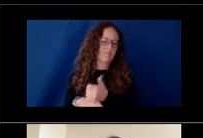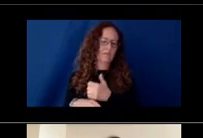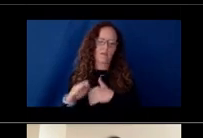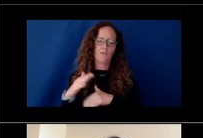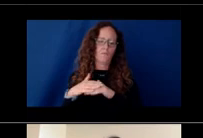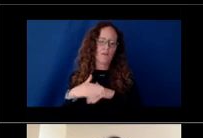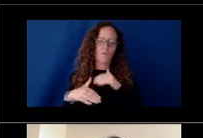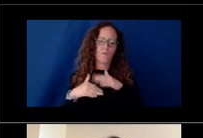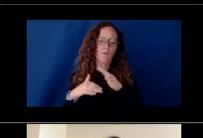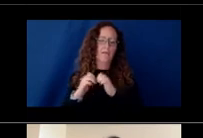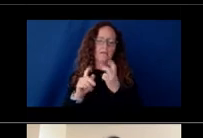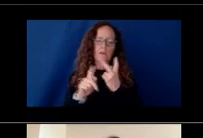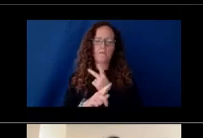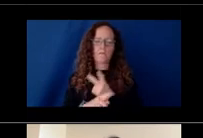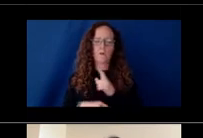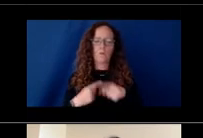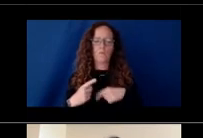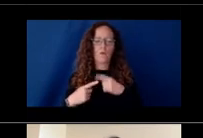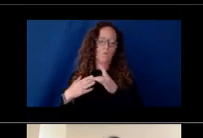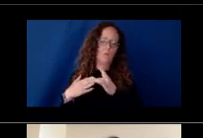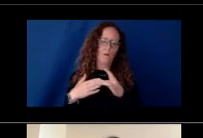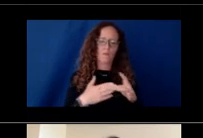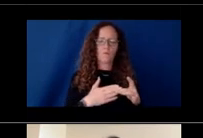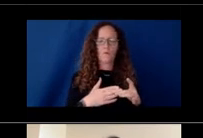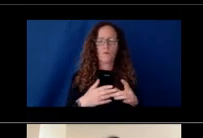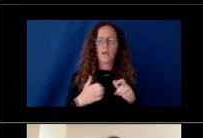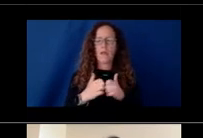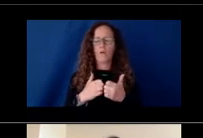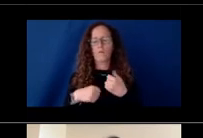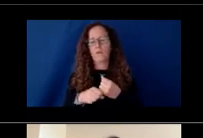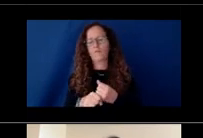when we were walking through, how we created the red, yellow, and orange categories, those kinds of